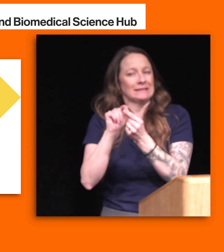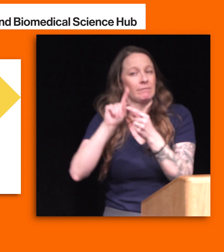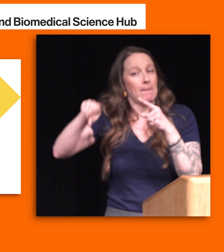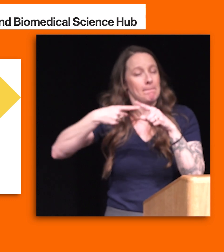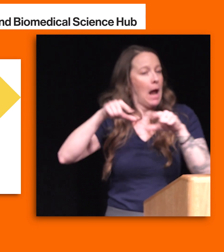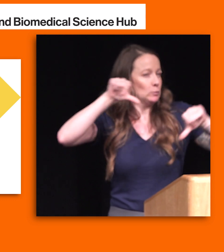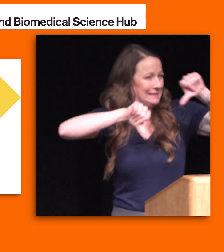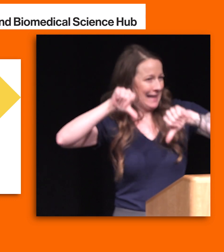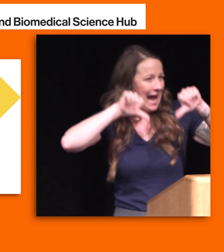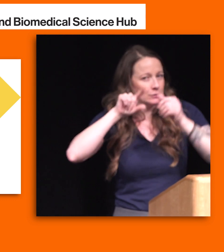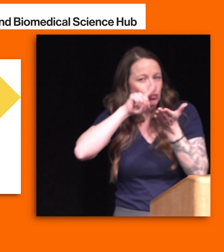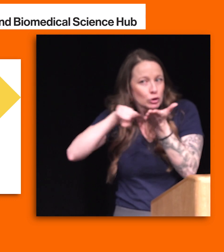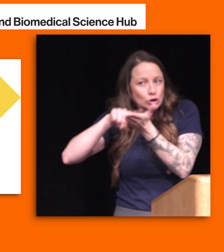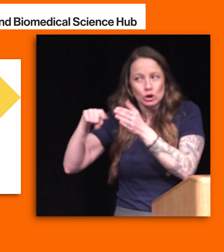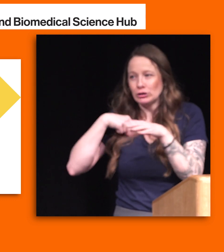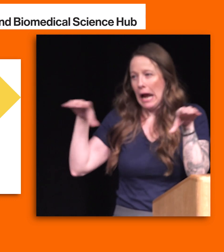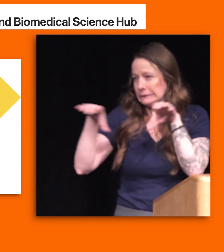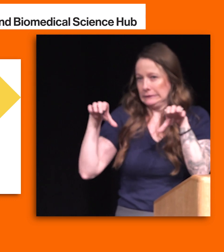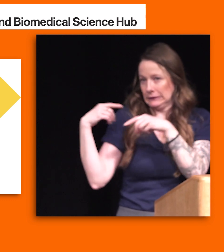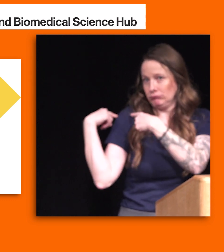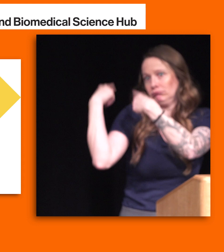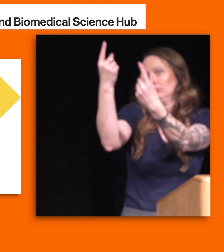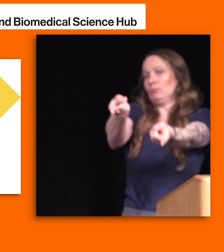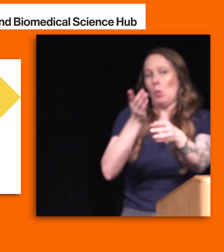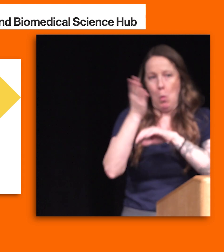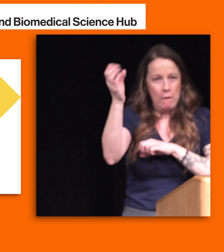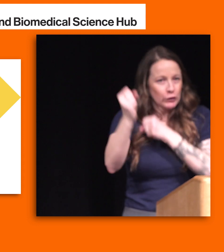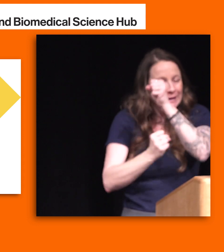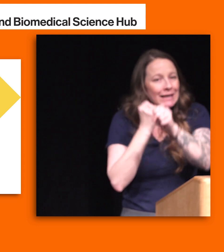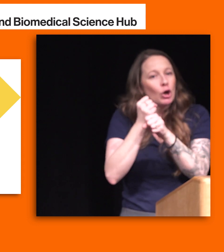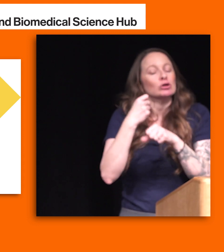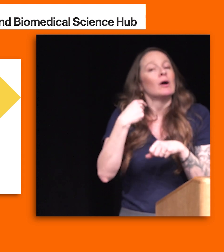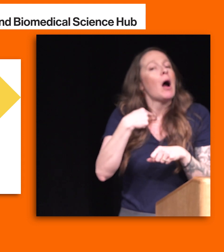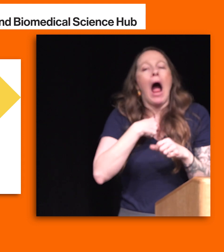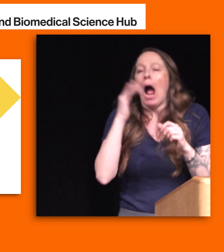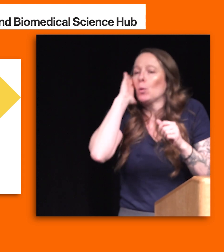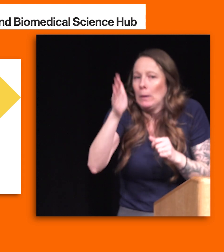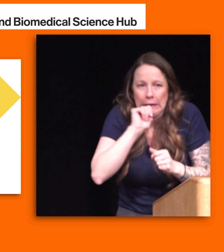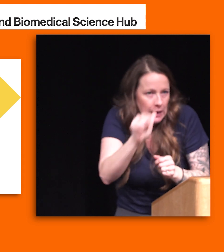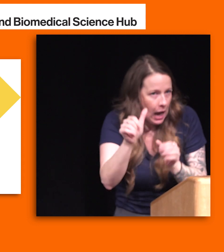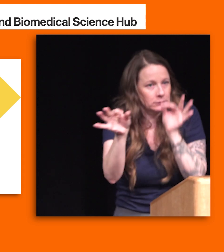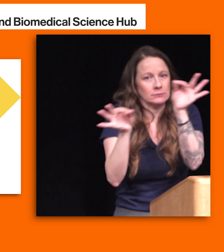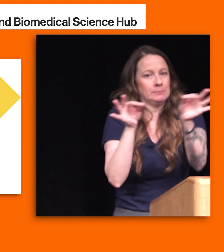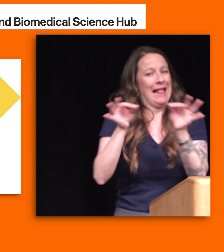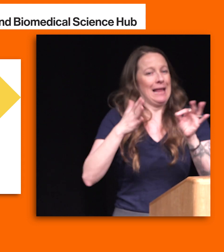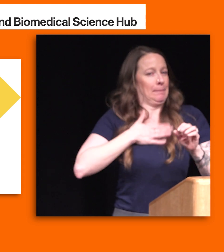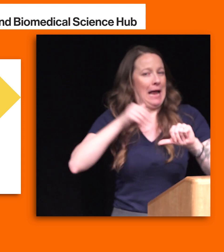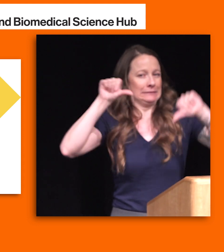I'm going to talk more specifically about research and science that I've done over the years.